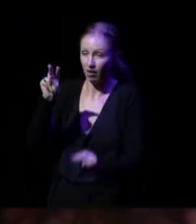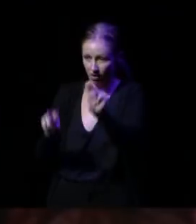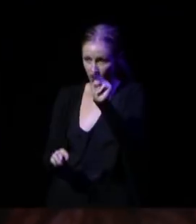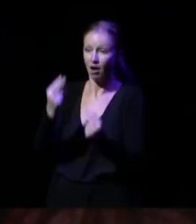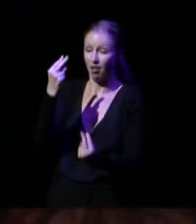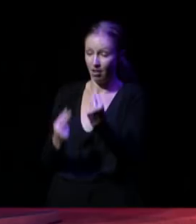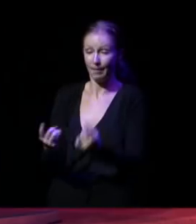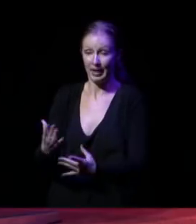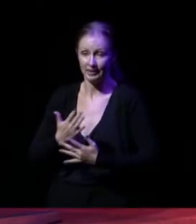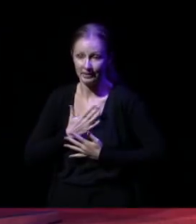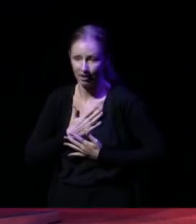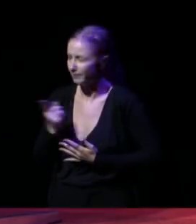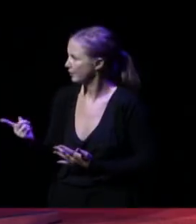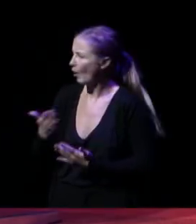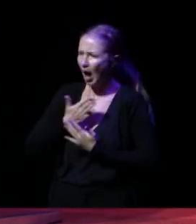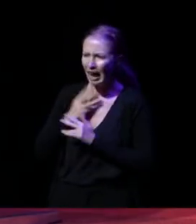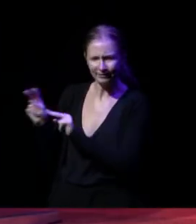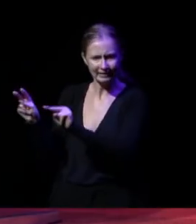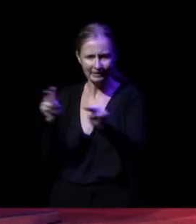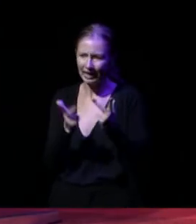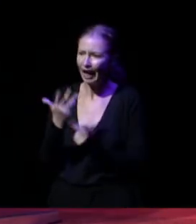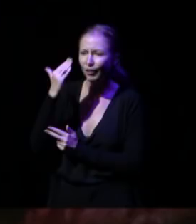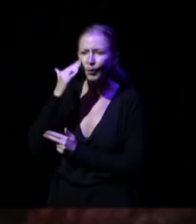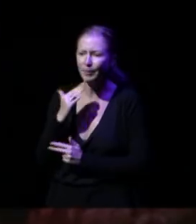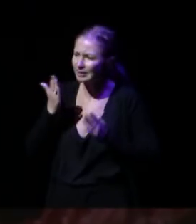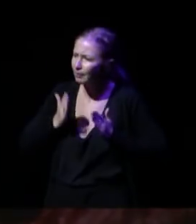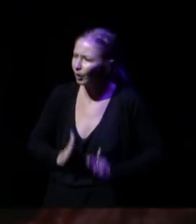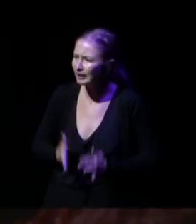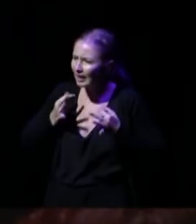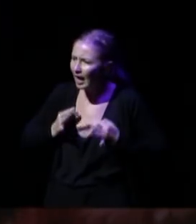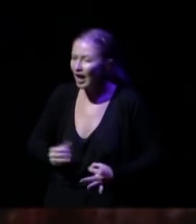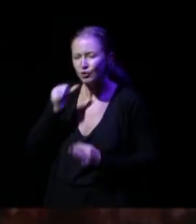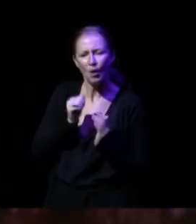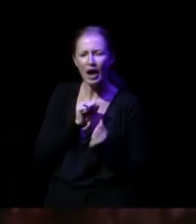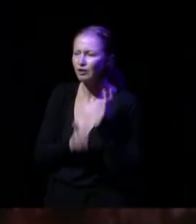I love seeing other women's bodies naked. Like, when I go to the spa or, you know, to the bath house